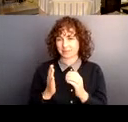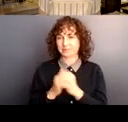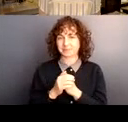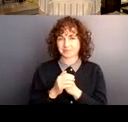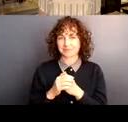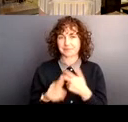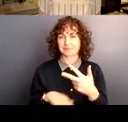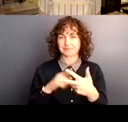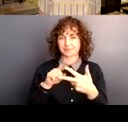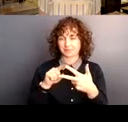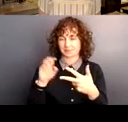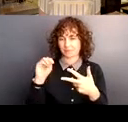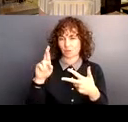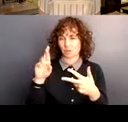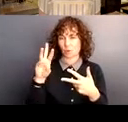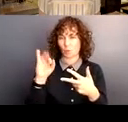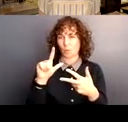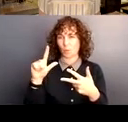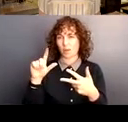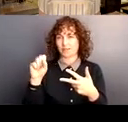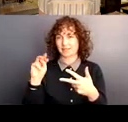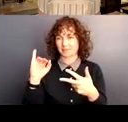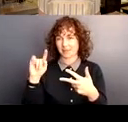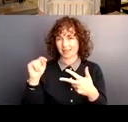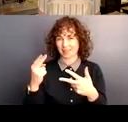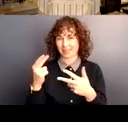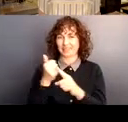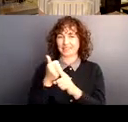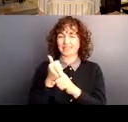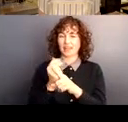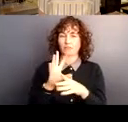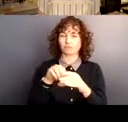Mr. Will Smith, a self-contained special education teacher